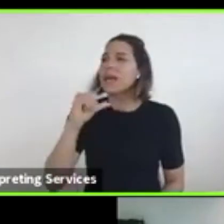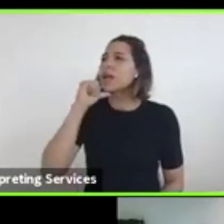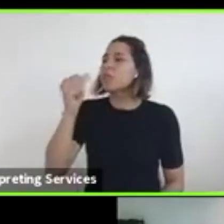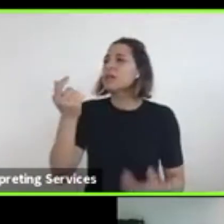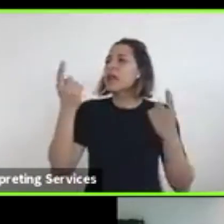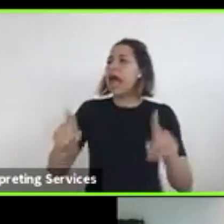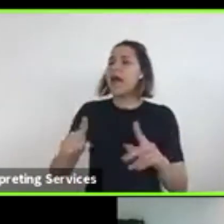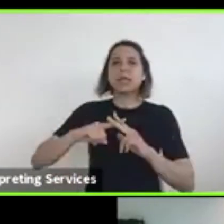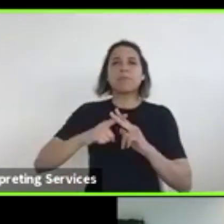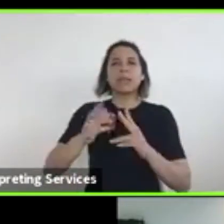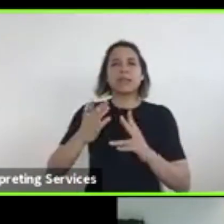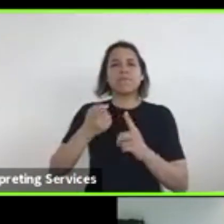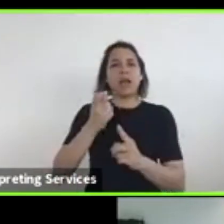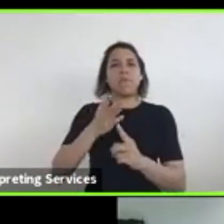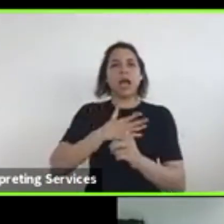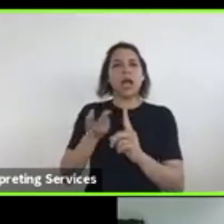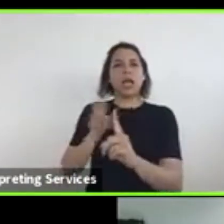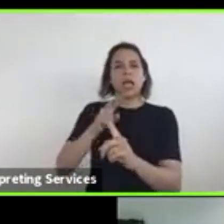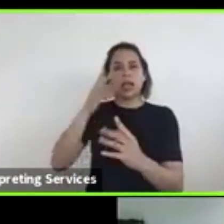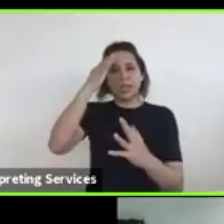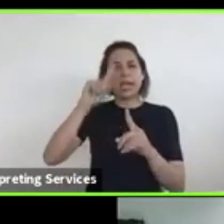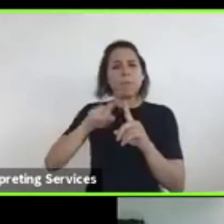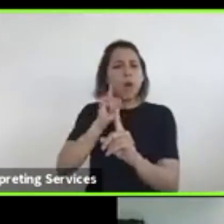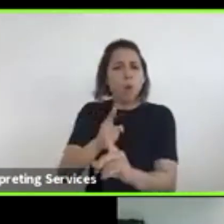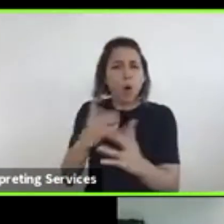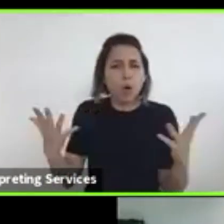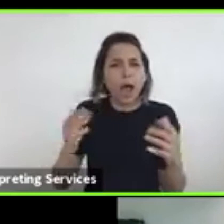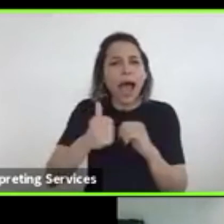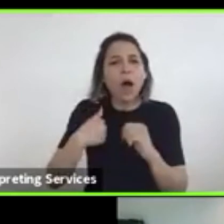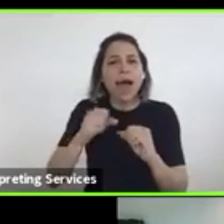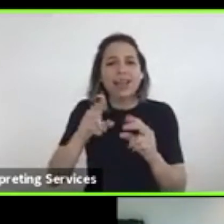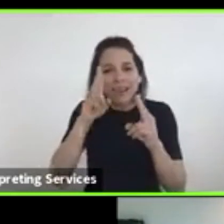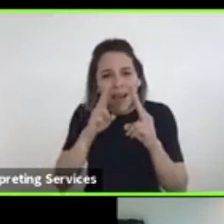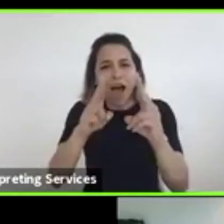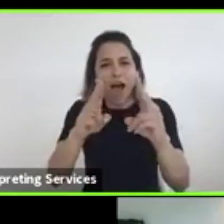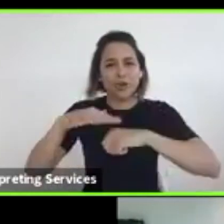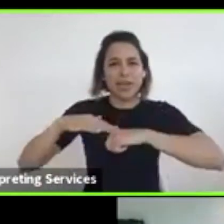I HONOR, INDIGENOUS LEADERSHIP? IT WASN'T UNTIL ALI STARTED SPEAKING